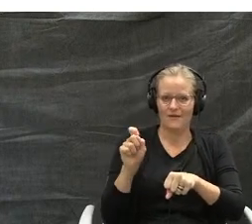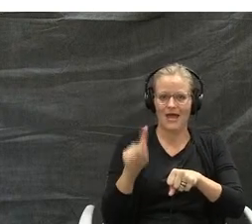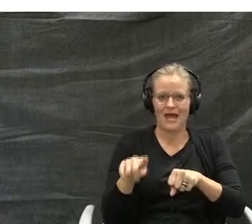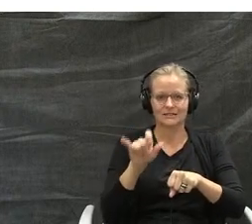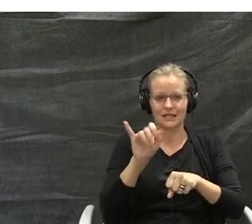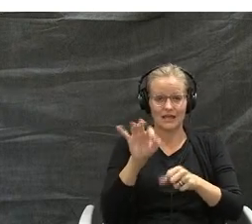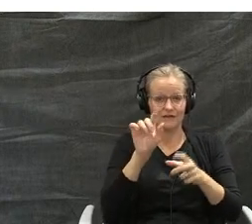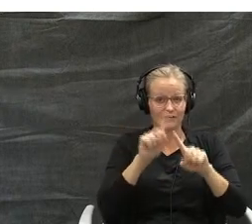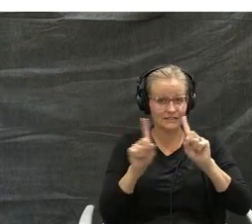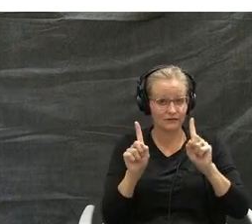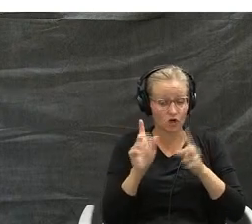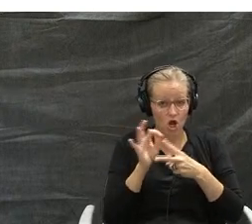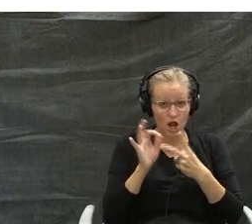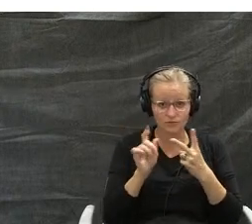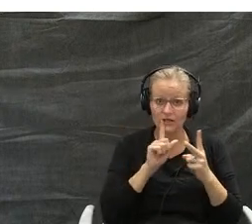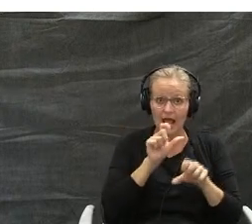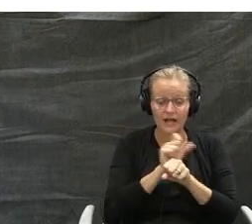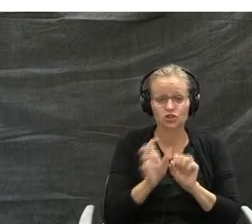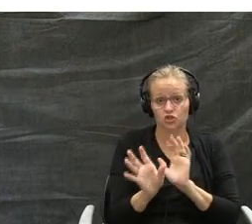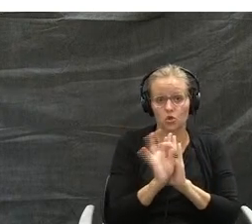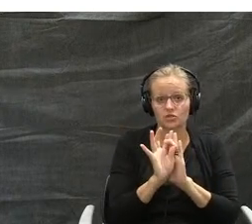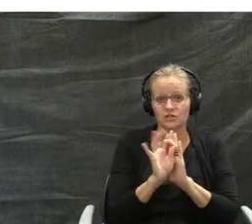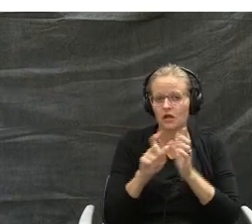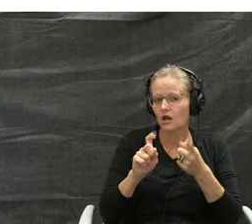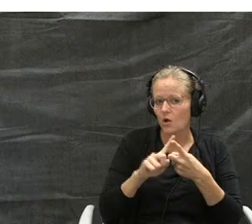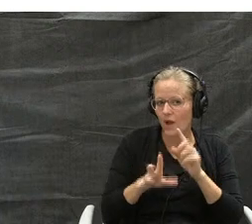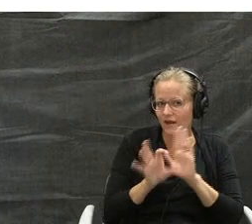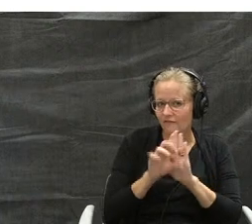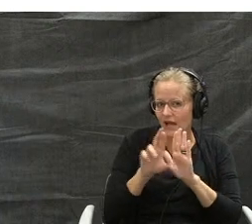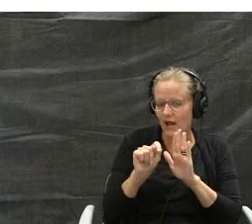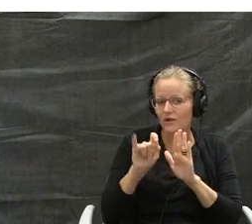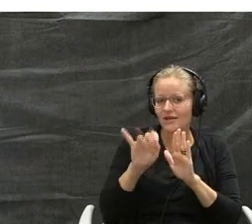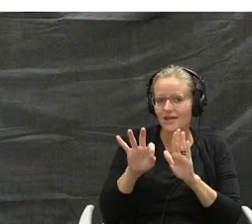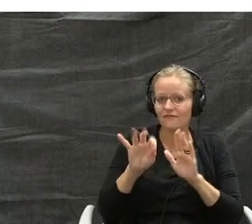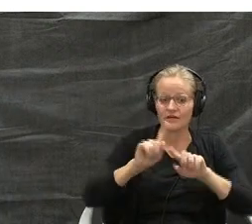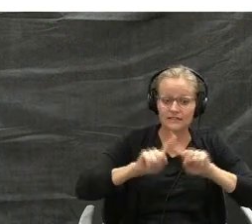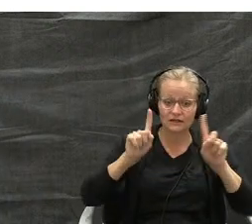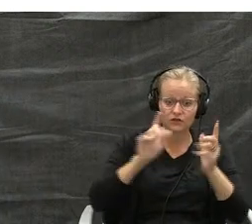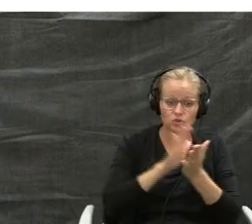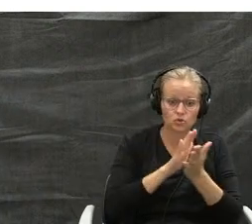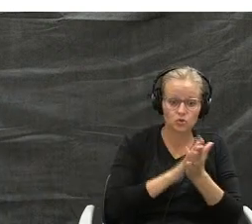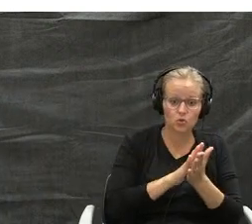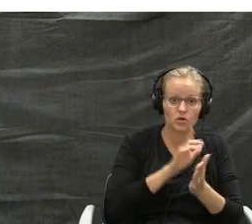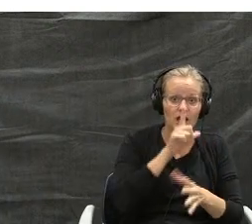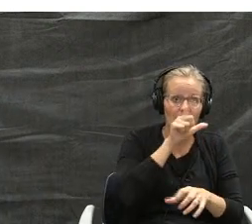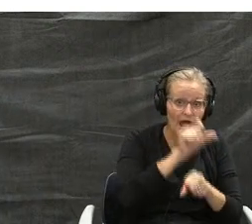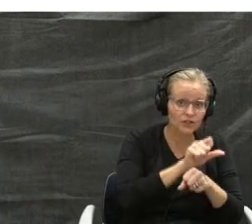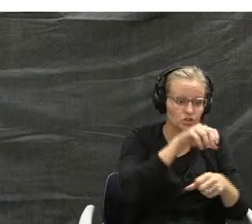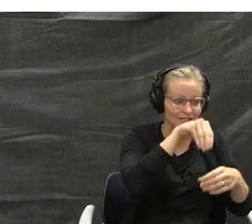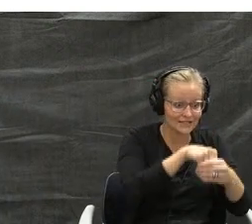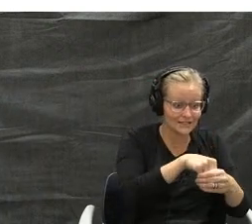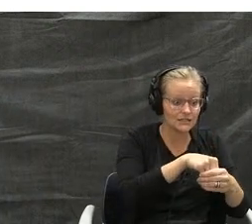will we find out which days are specific? Student will be in school versus at home. Will the split be based on last name?